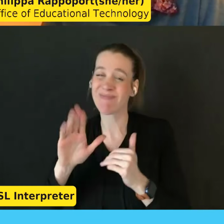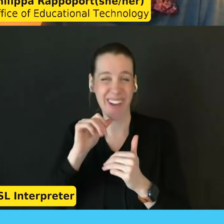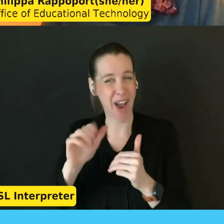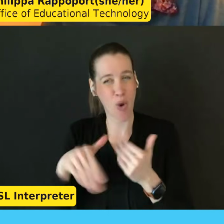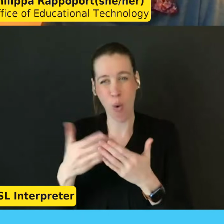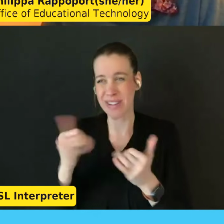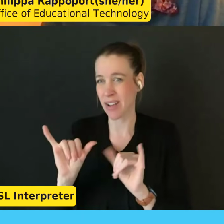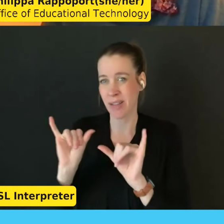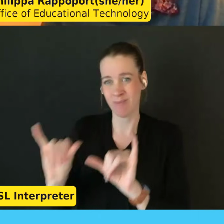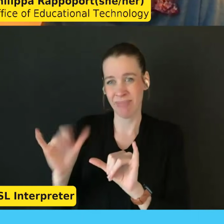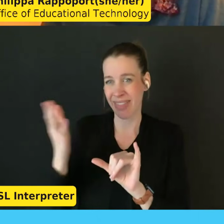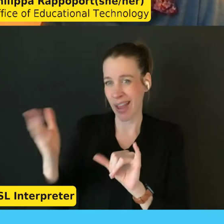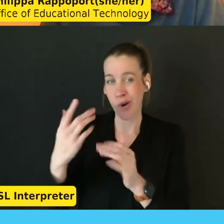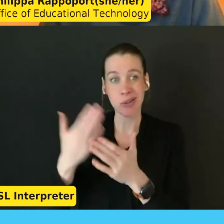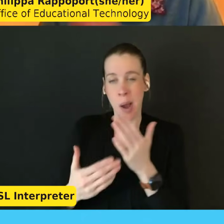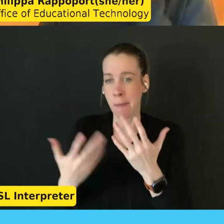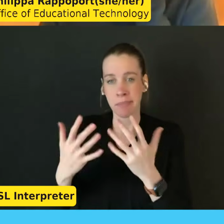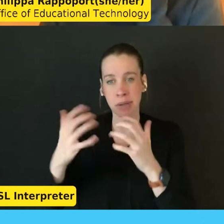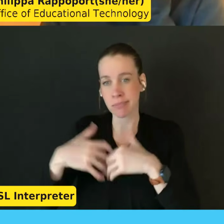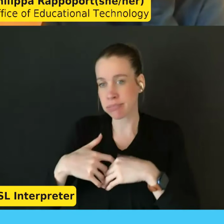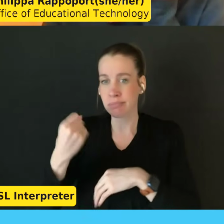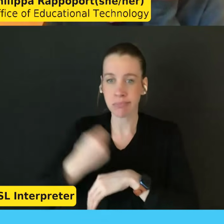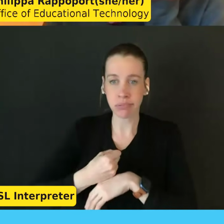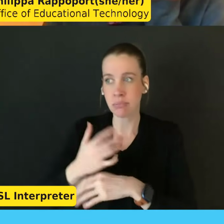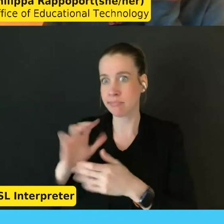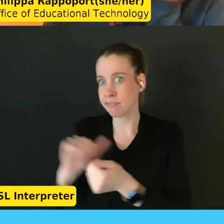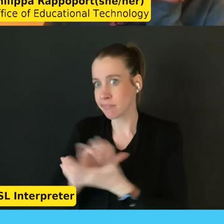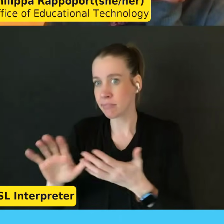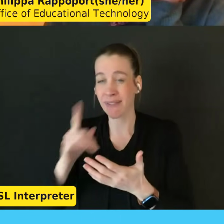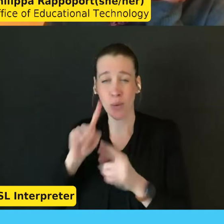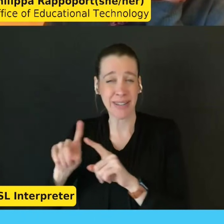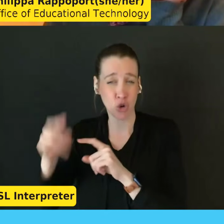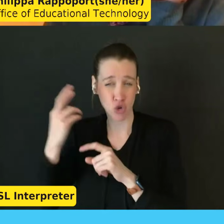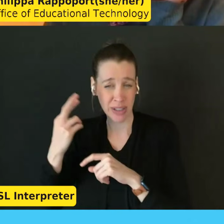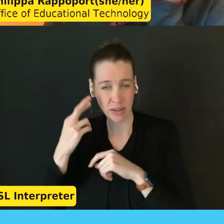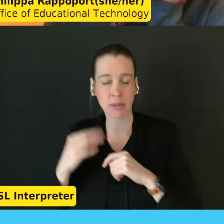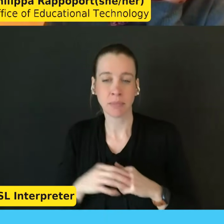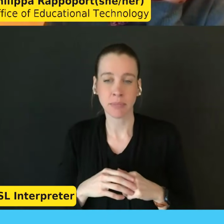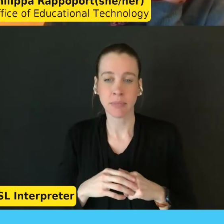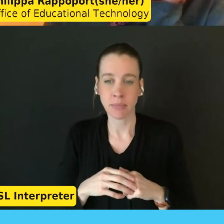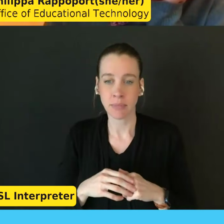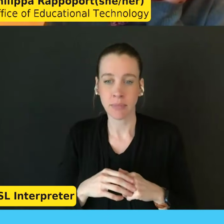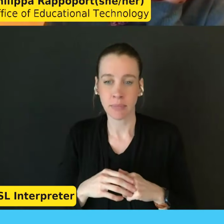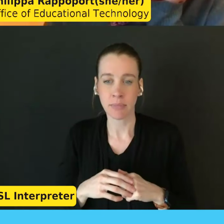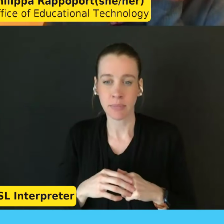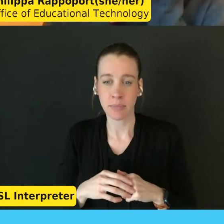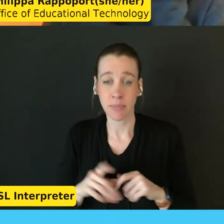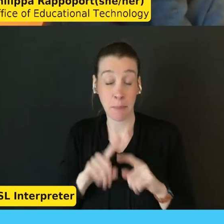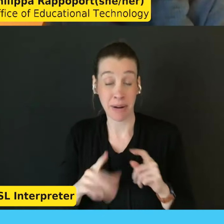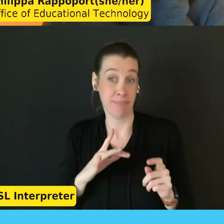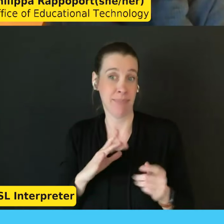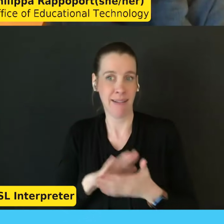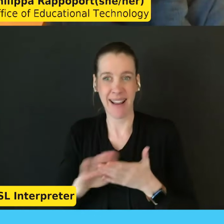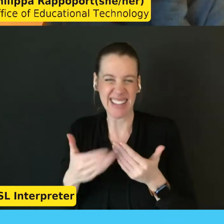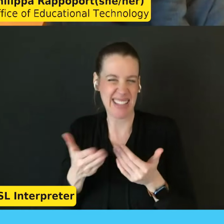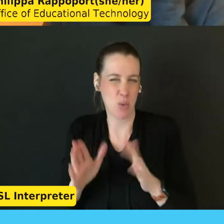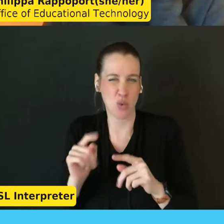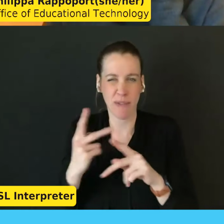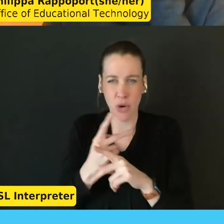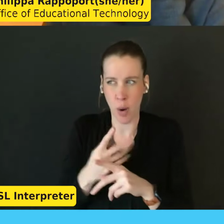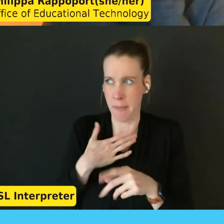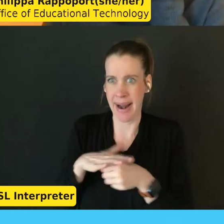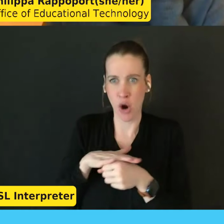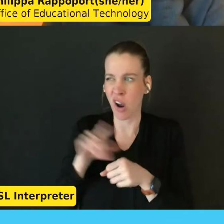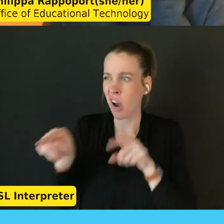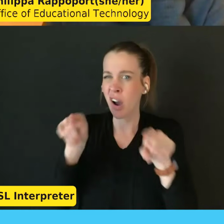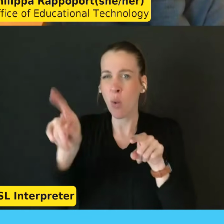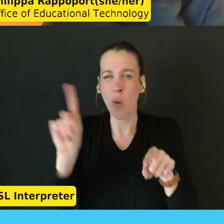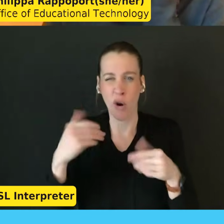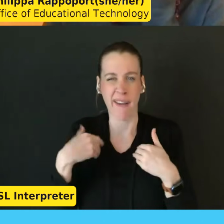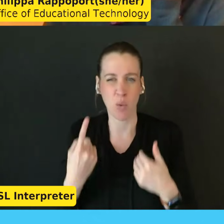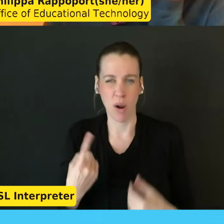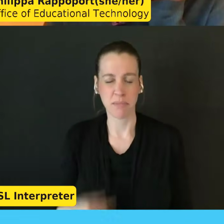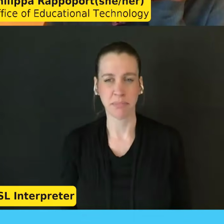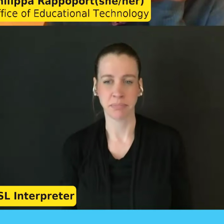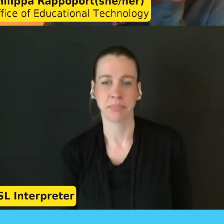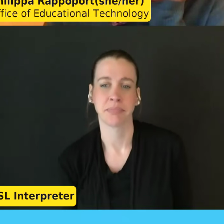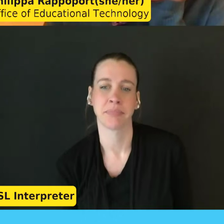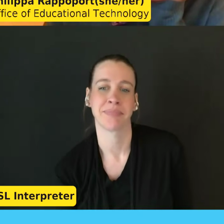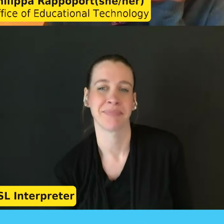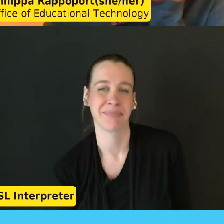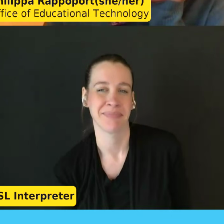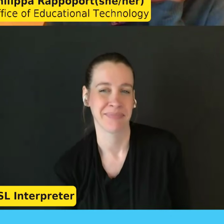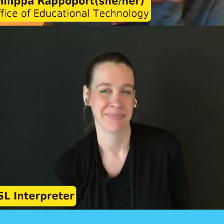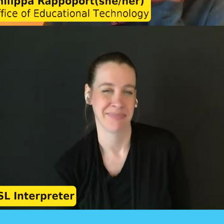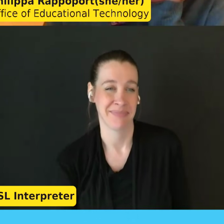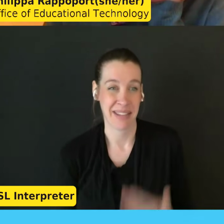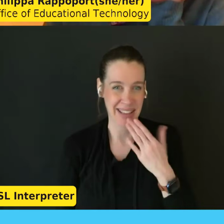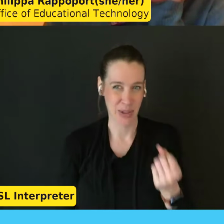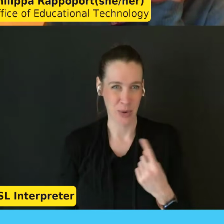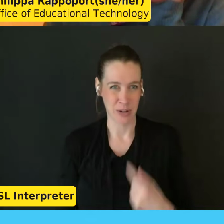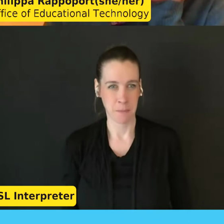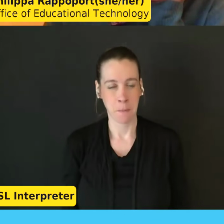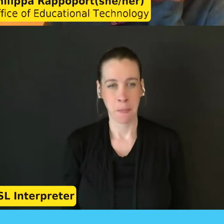site, Tess Porter just put into the chat there, if you're interested in finding out if there is a Post Office mural near you, it a great way to do it. It's got all the states listed in order and the cities and many cases a thumbnail images of the murals. Not all of them